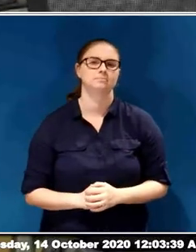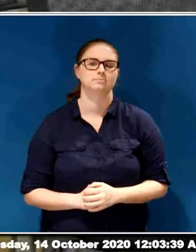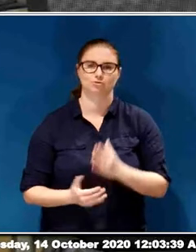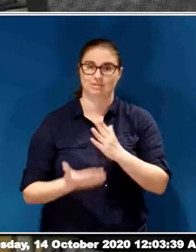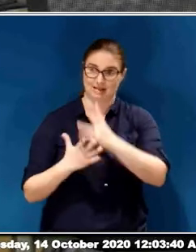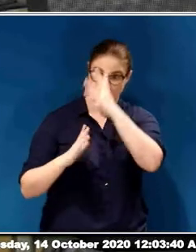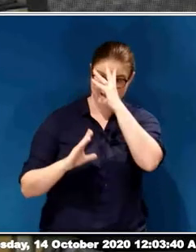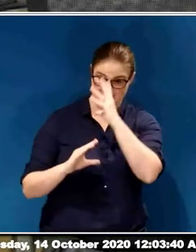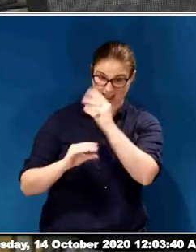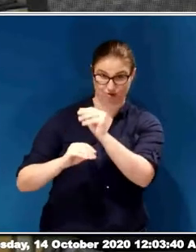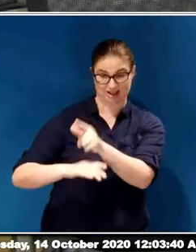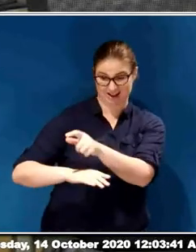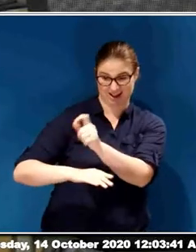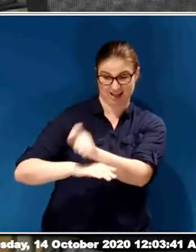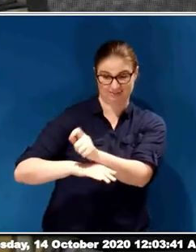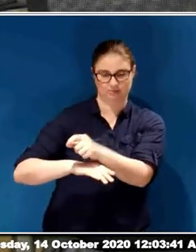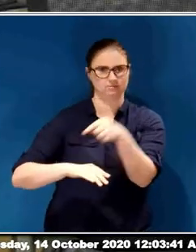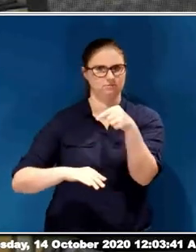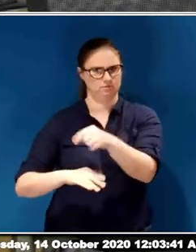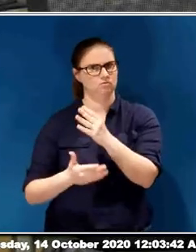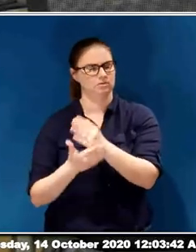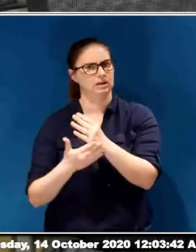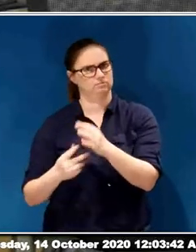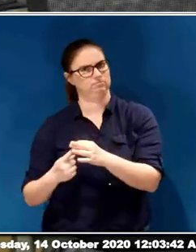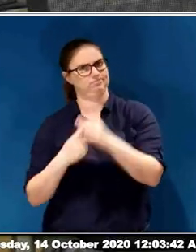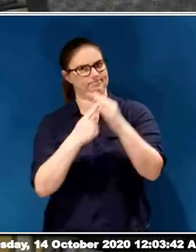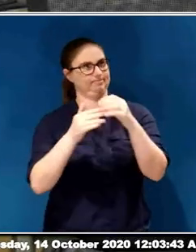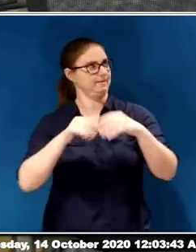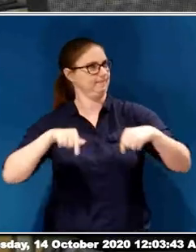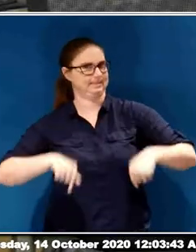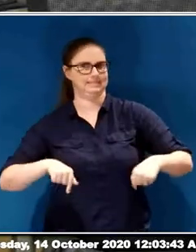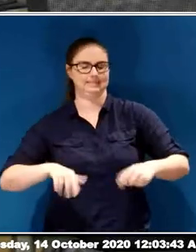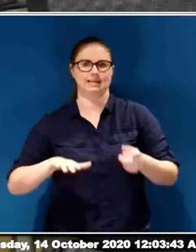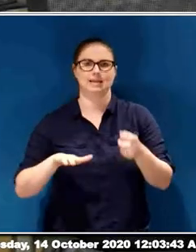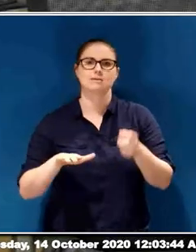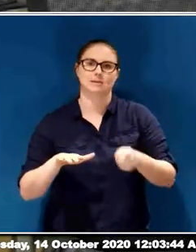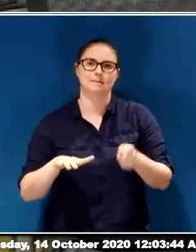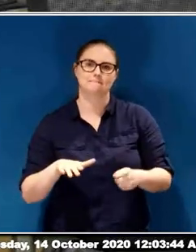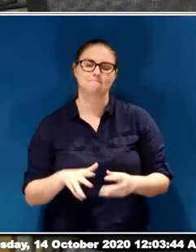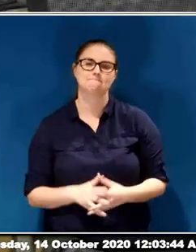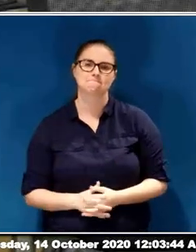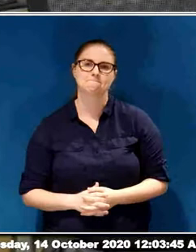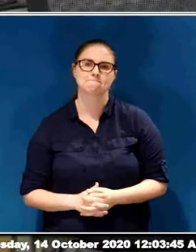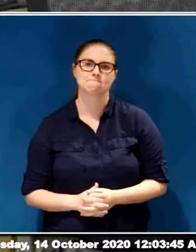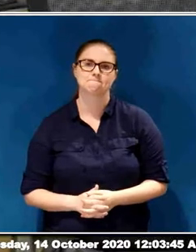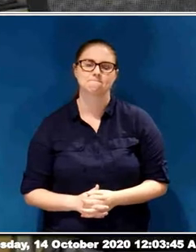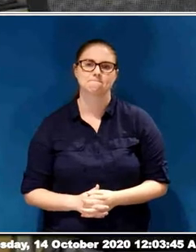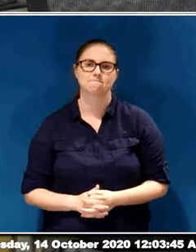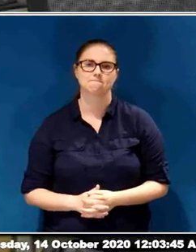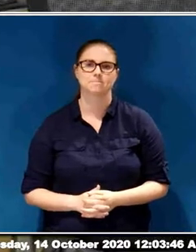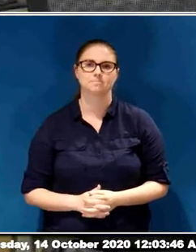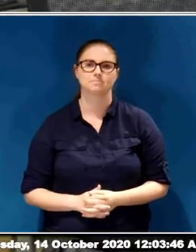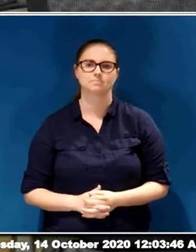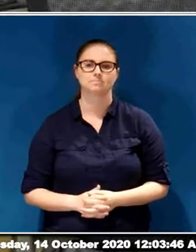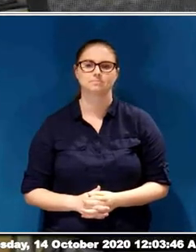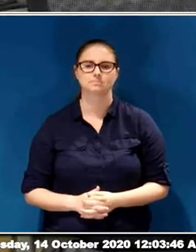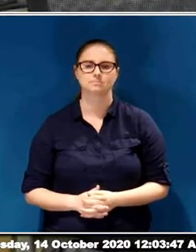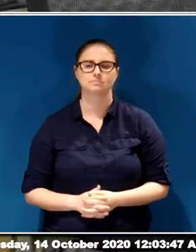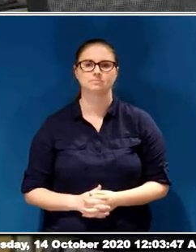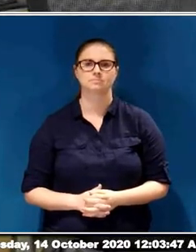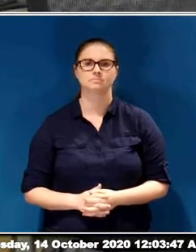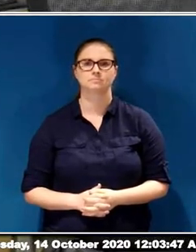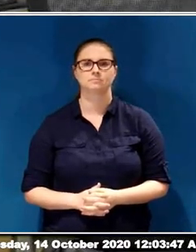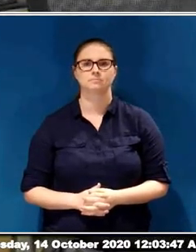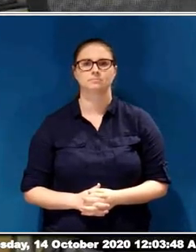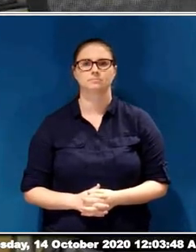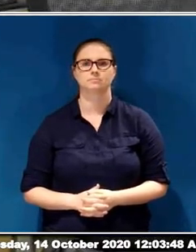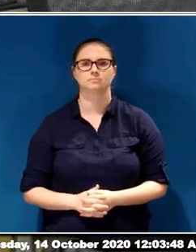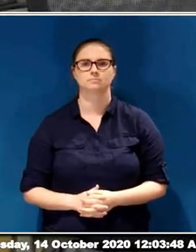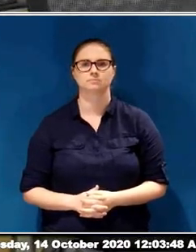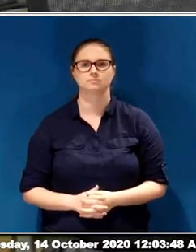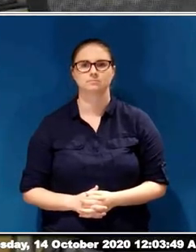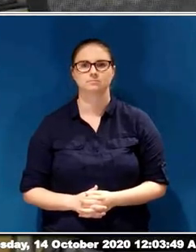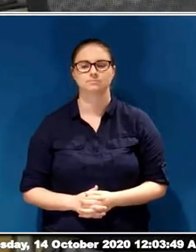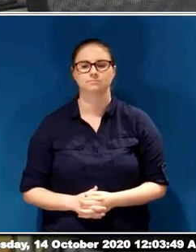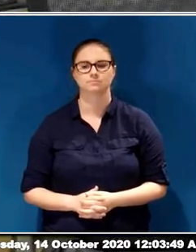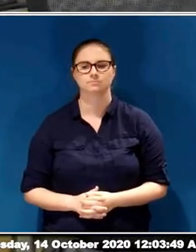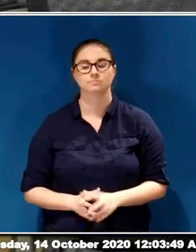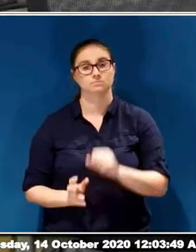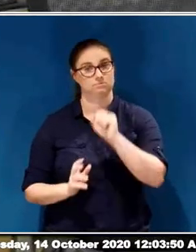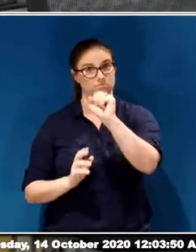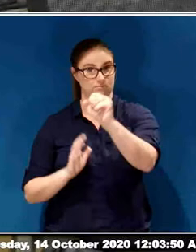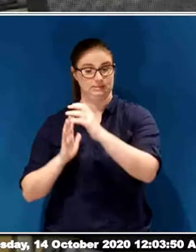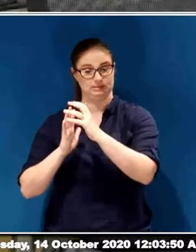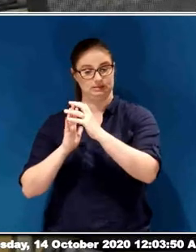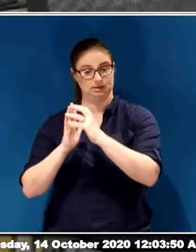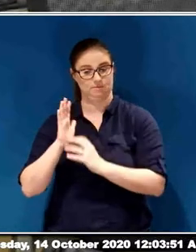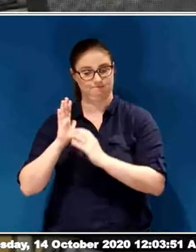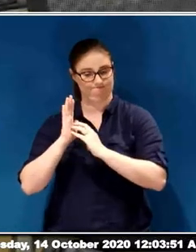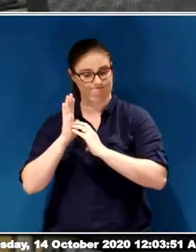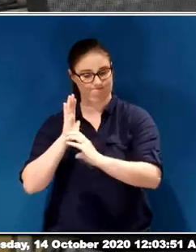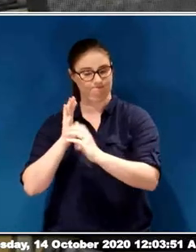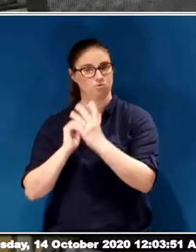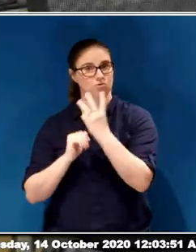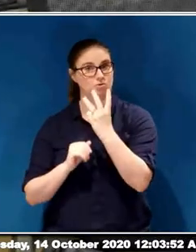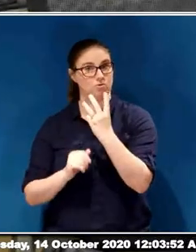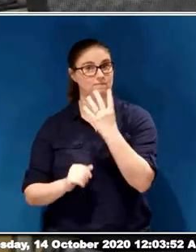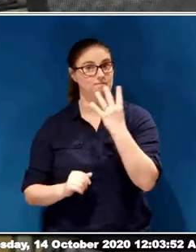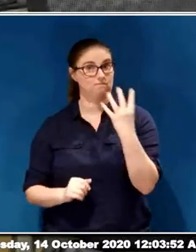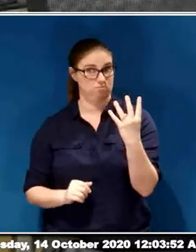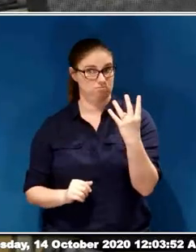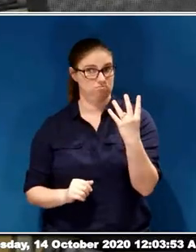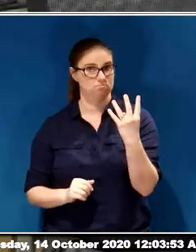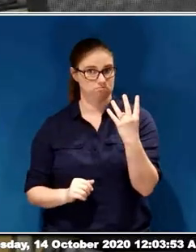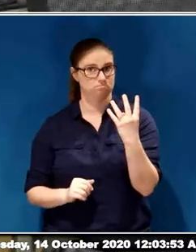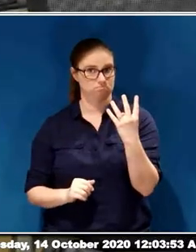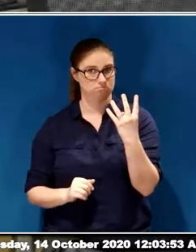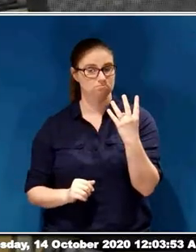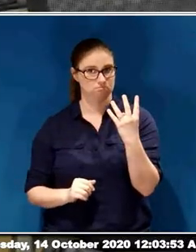So your statement at paragraph 34 reflects that educational neglect can